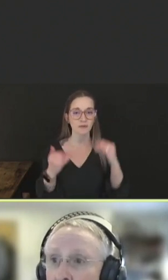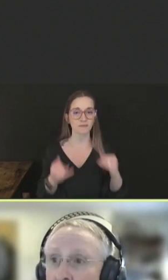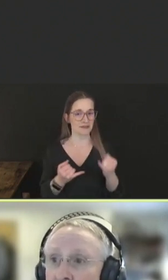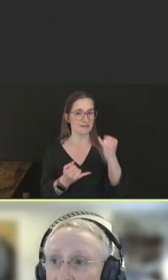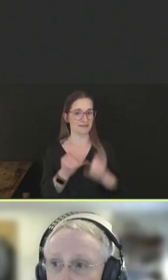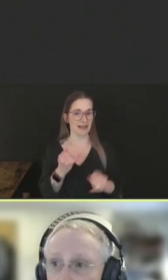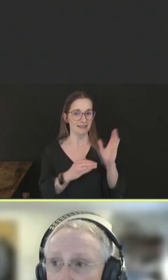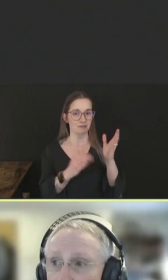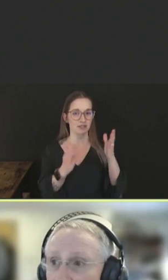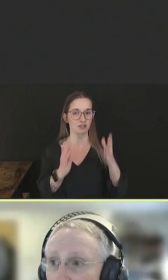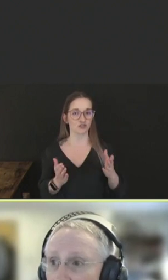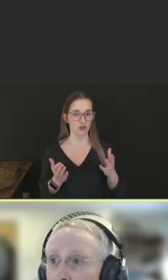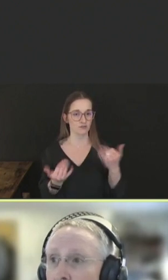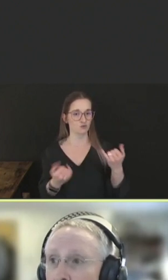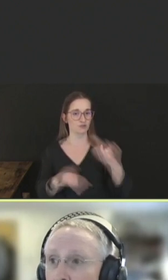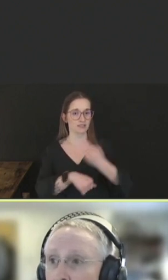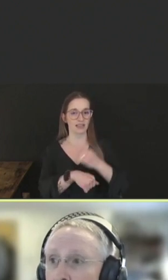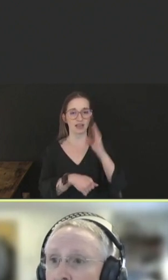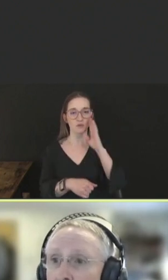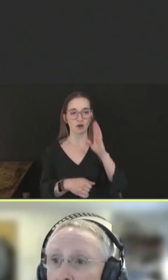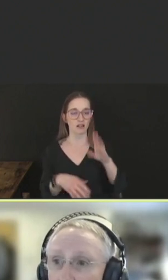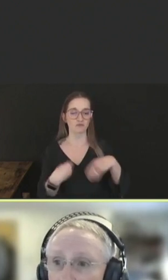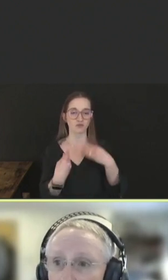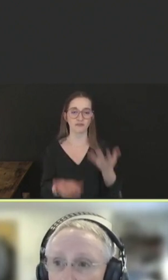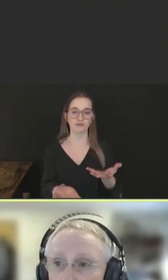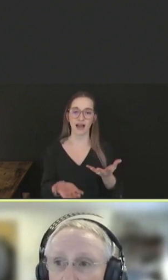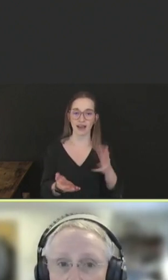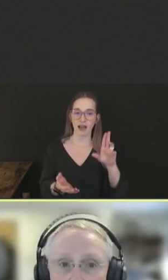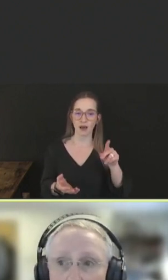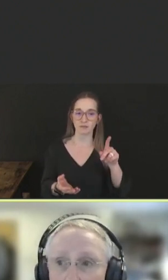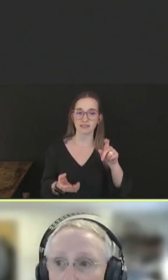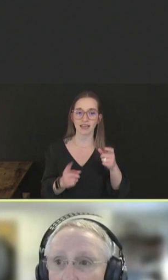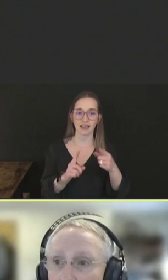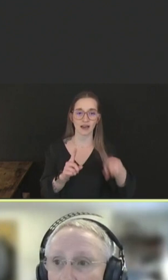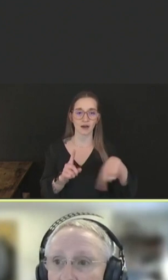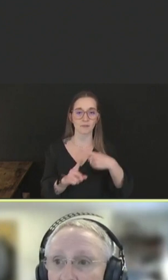on the measles outbreak in Central Ohio, and we'll conclude the day with public comments.